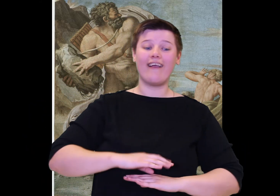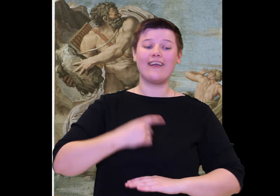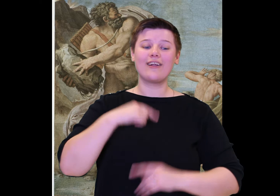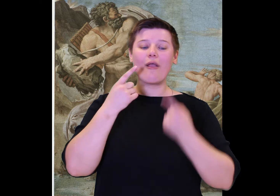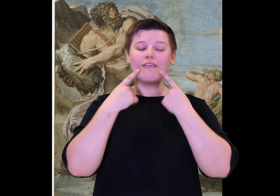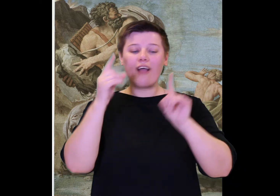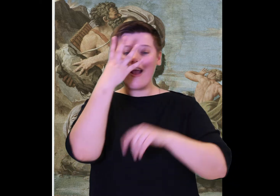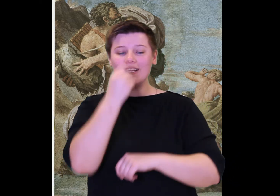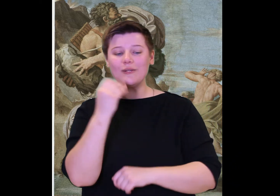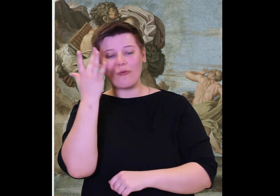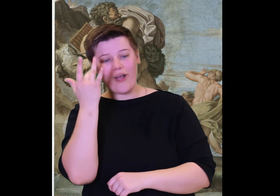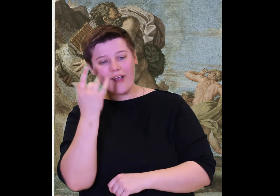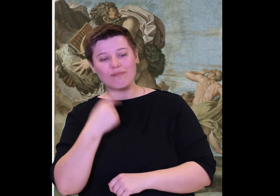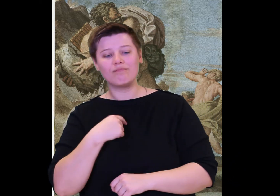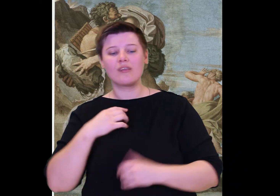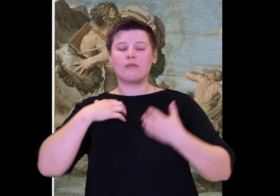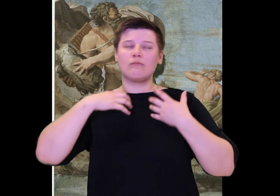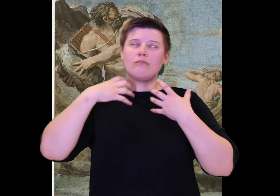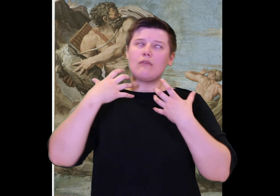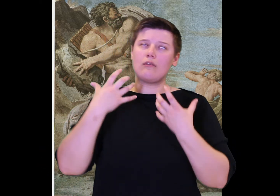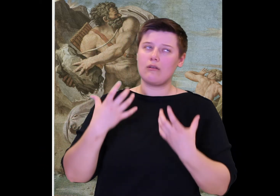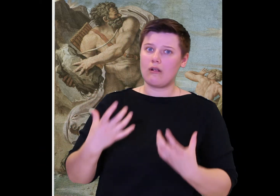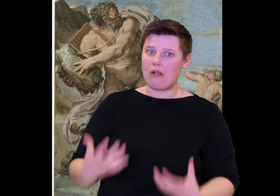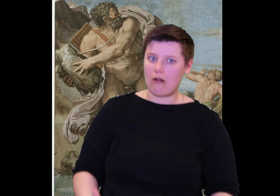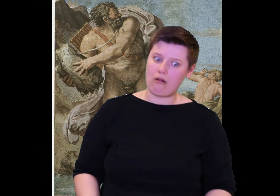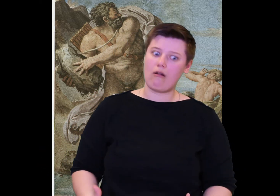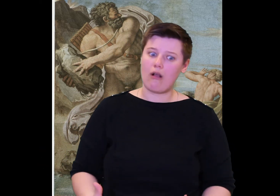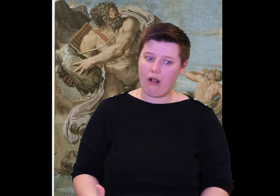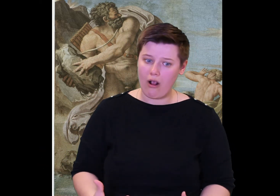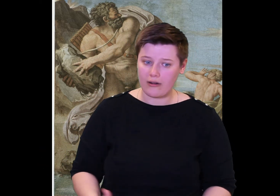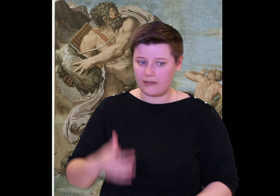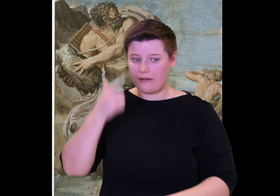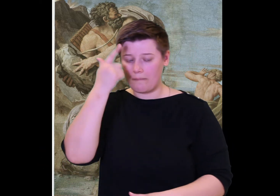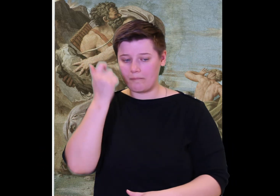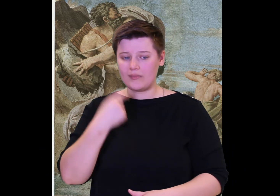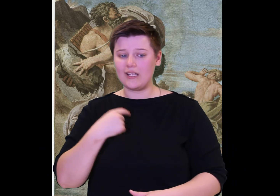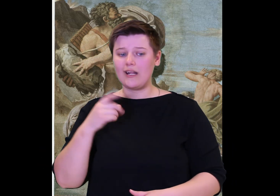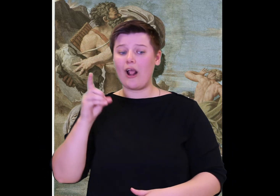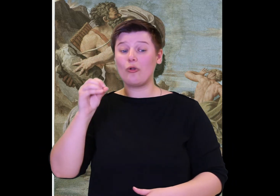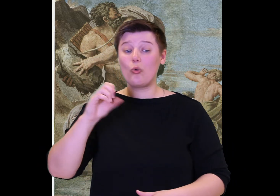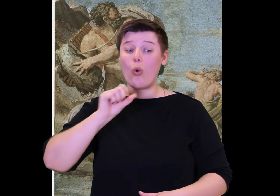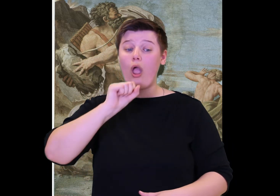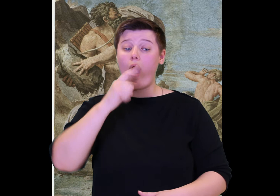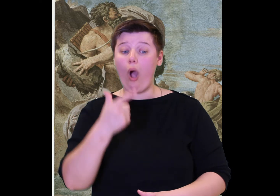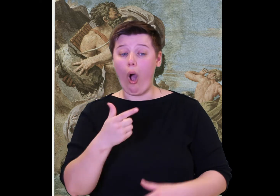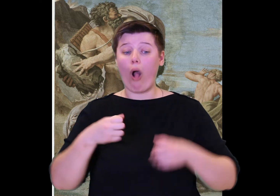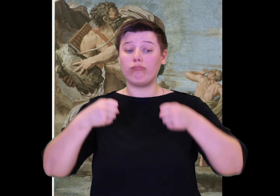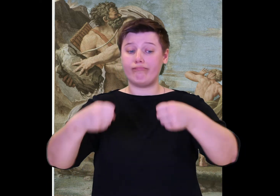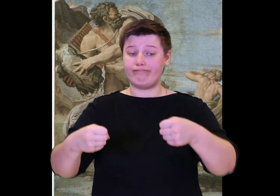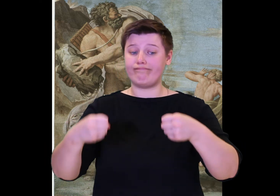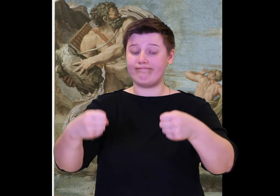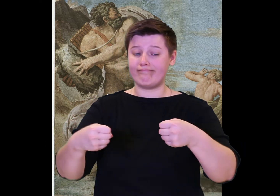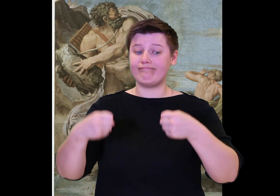escape, however small. For nine days and nights we sailed, and on the tenth, our